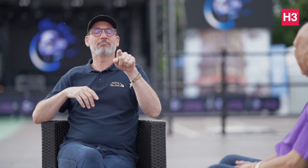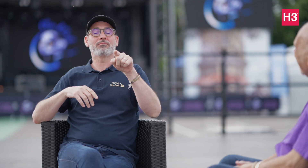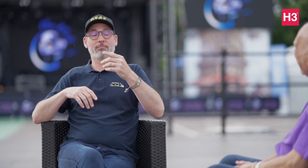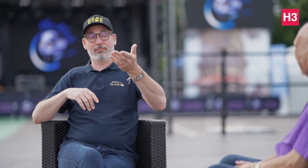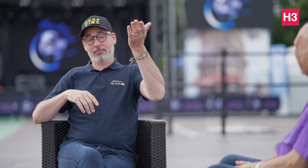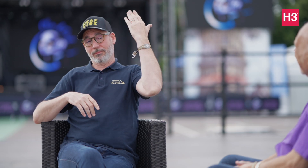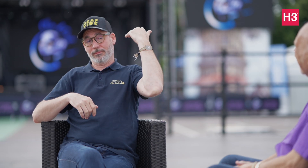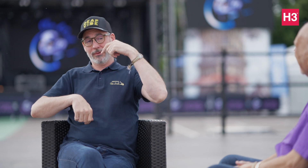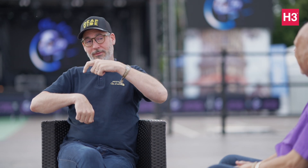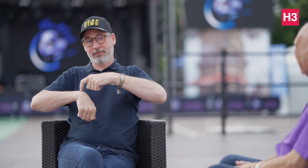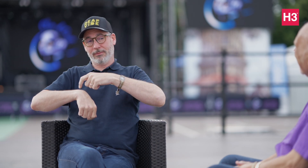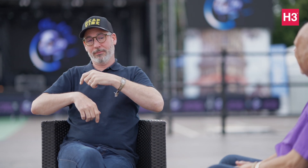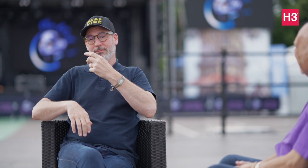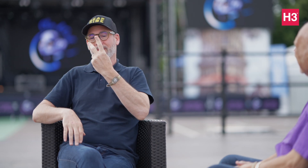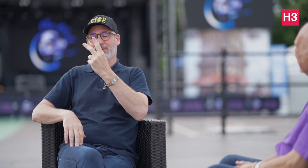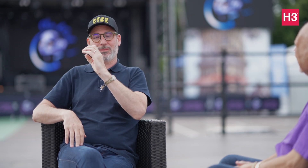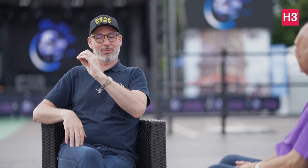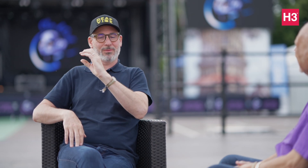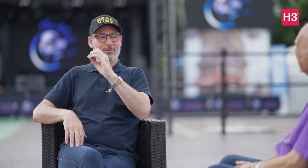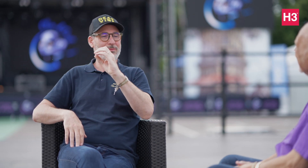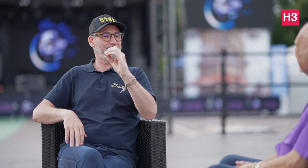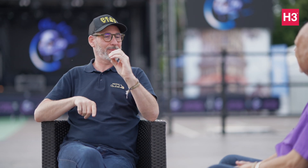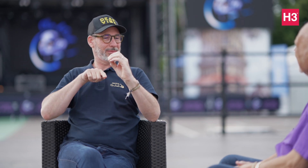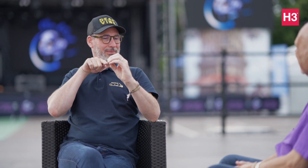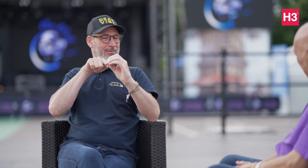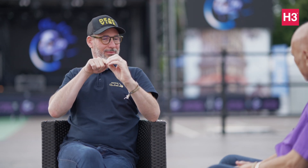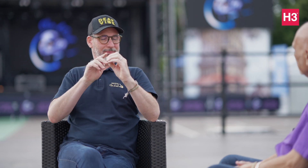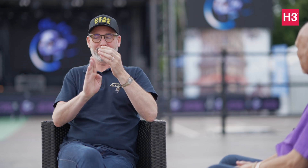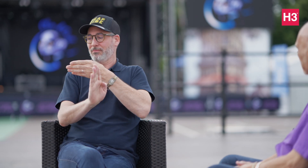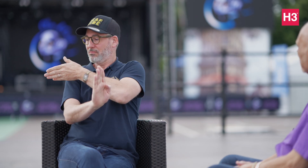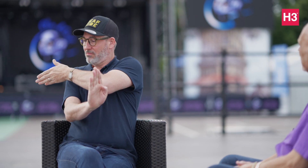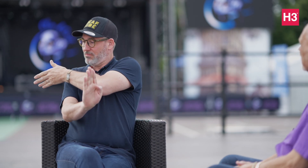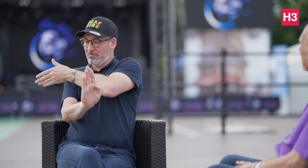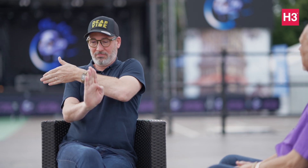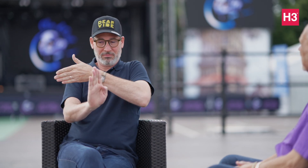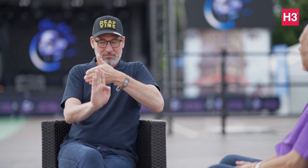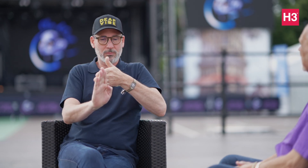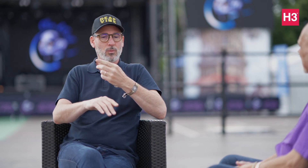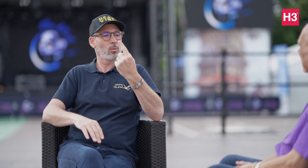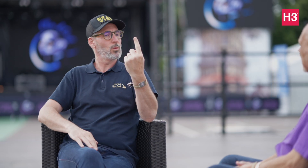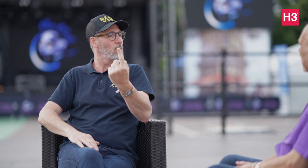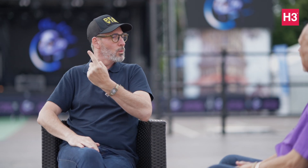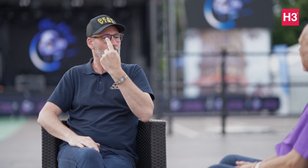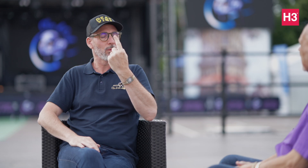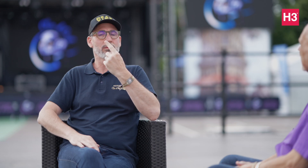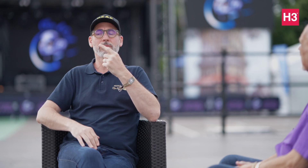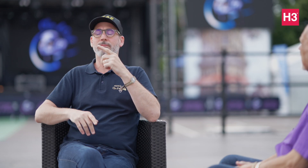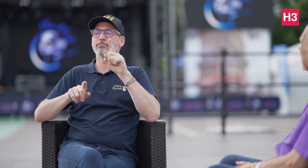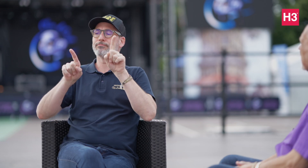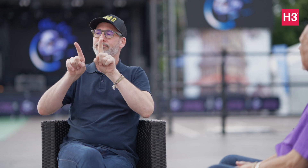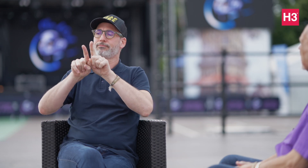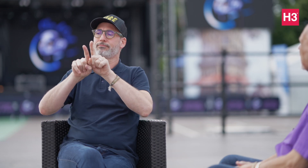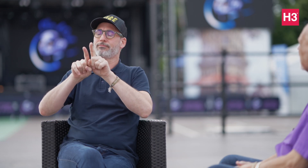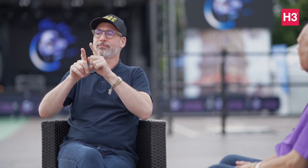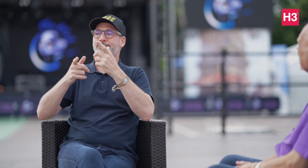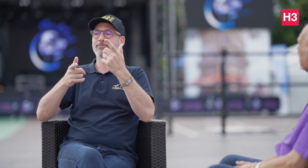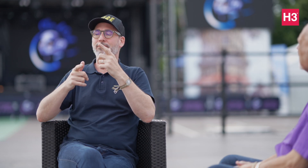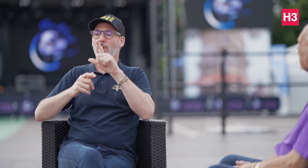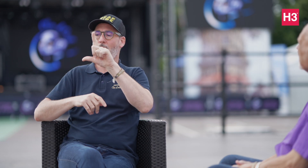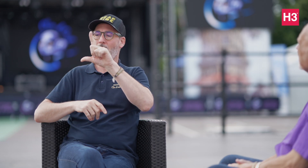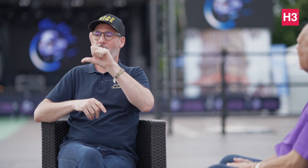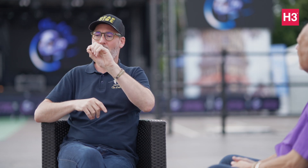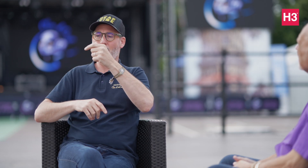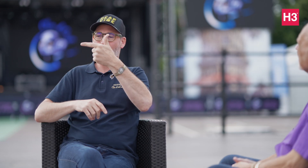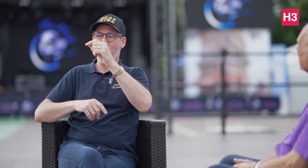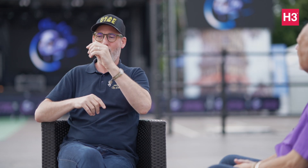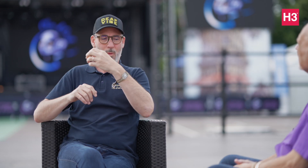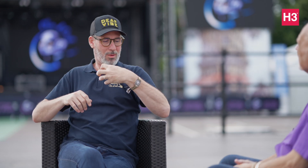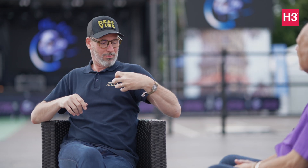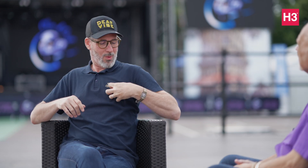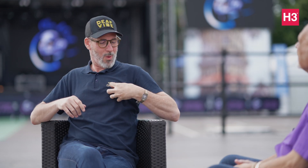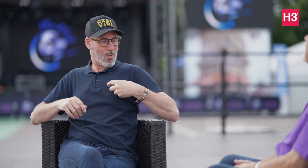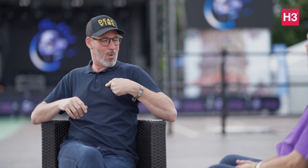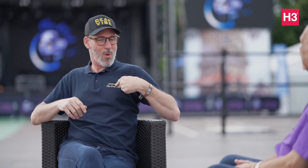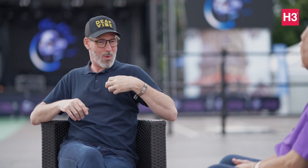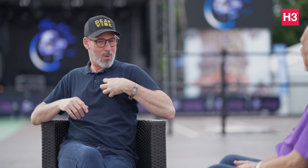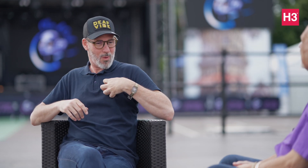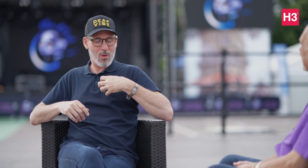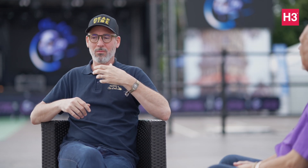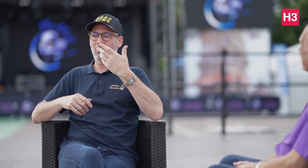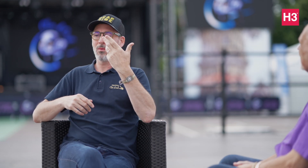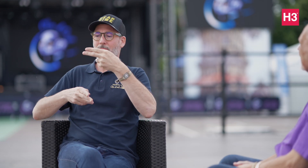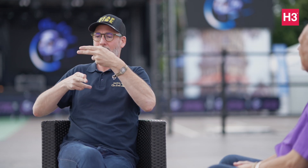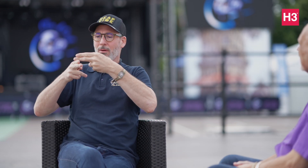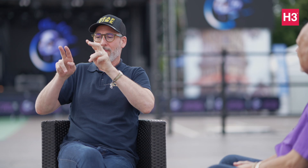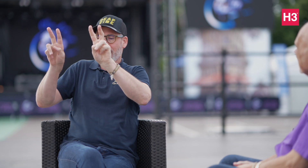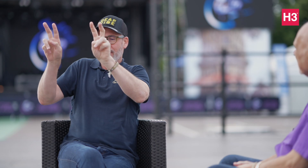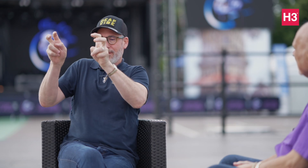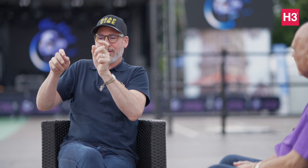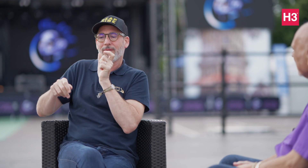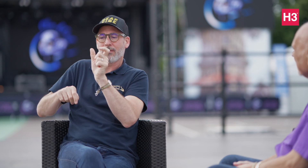[David]: Before 2000, I noticed a recurring pattern — logos were always designed